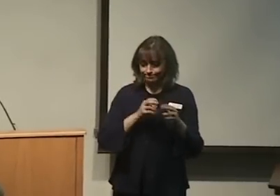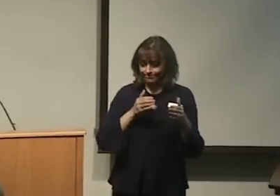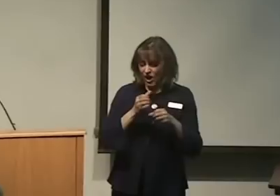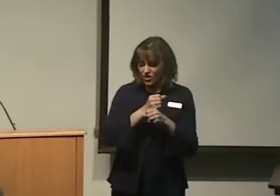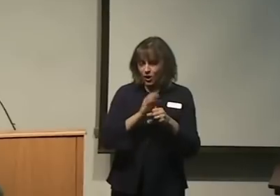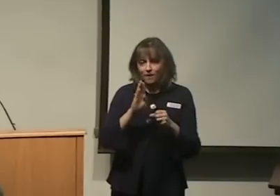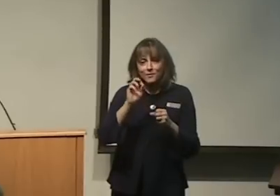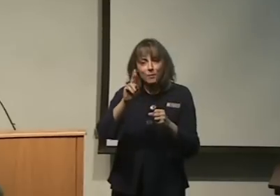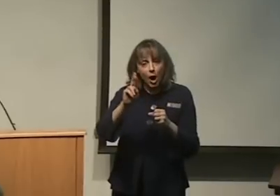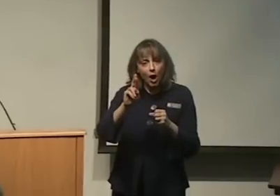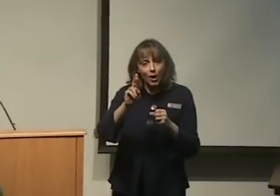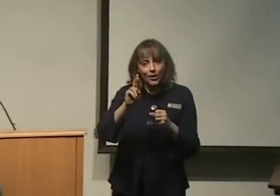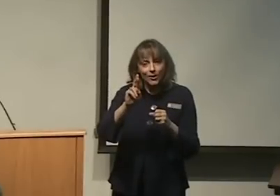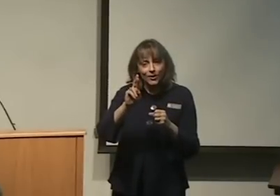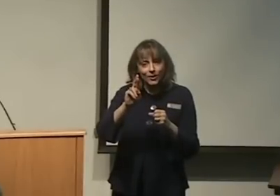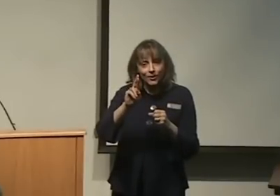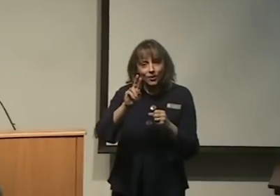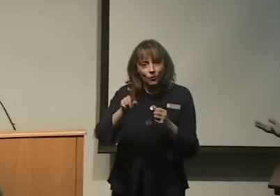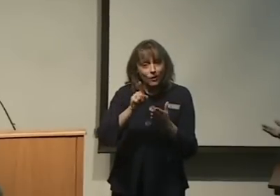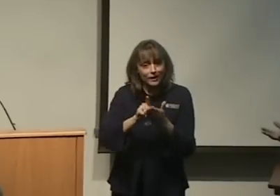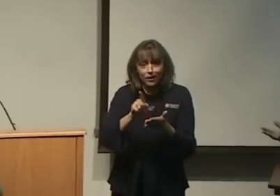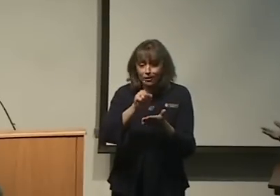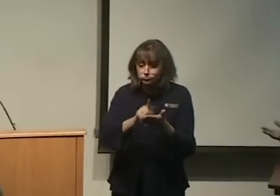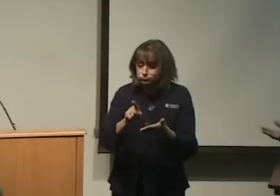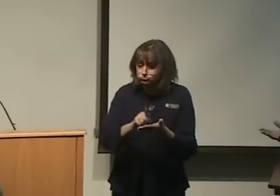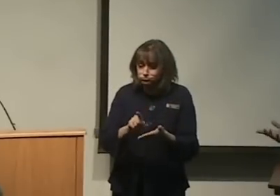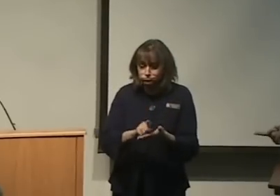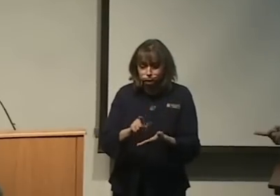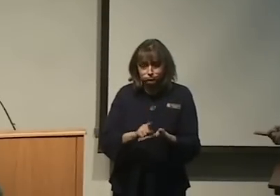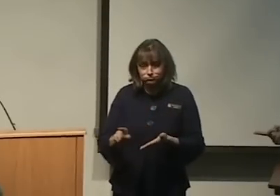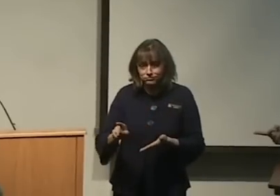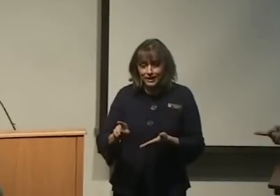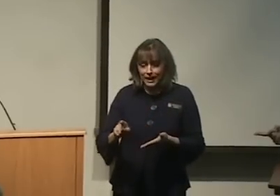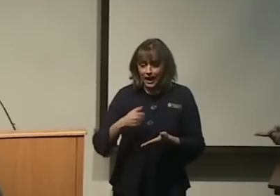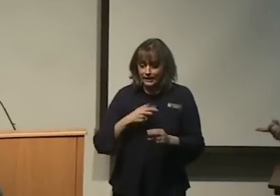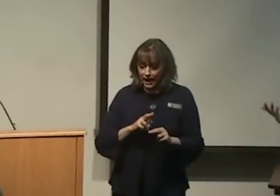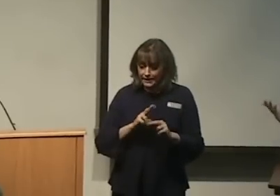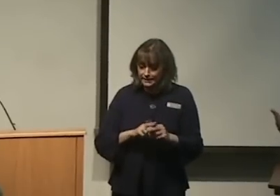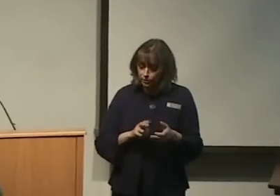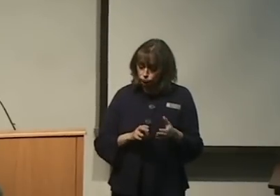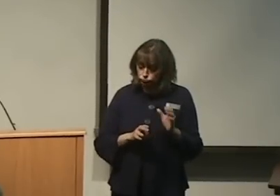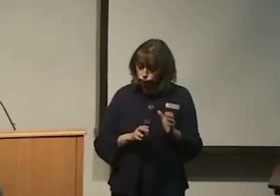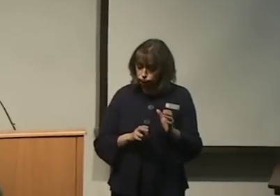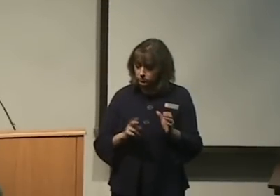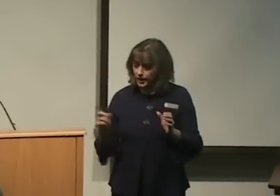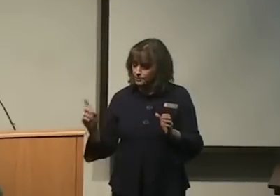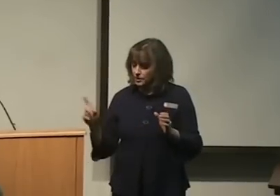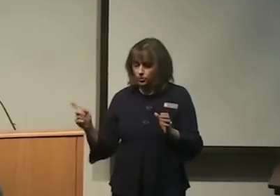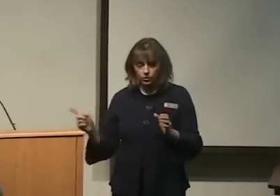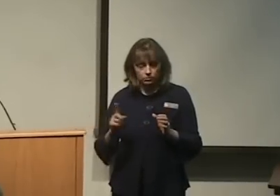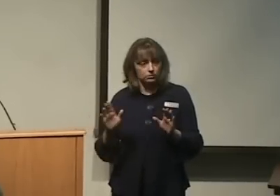People just stop, aren't you the Dean? Yeah, I'm just sitting here. It's only an hour.